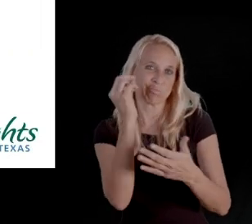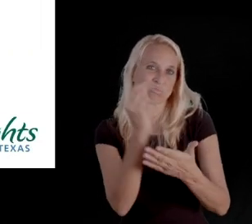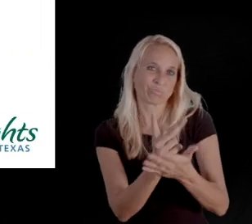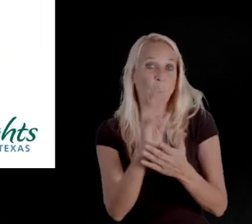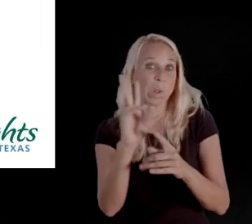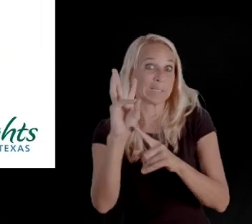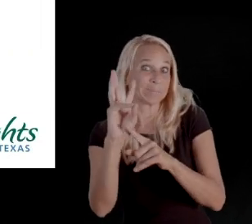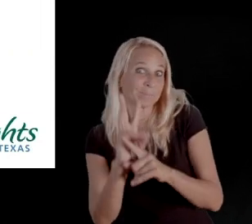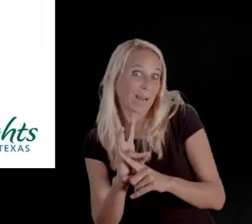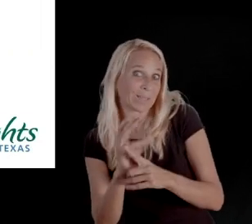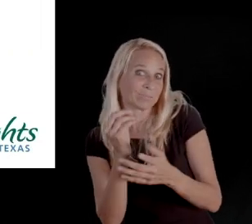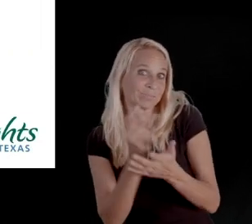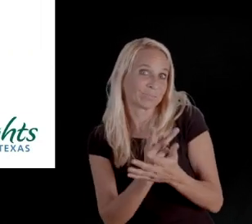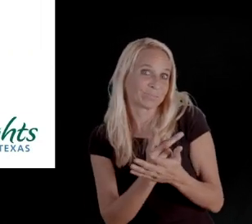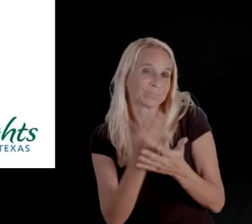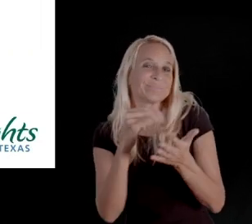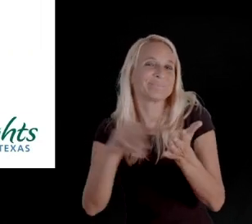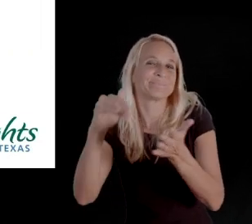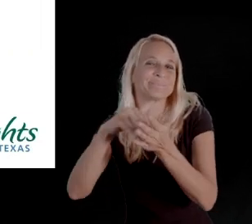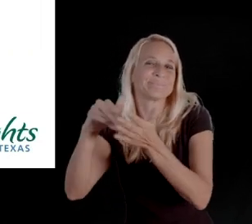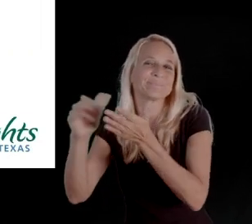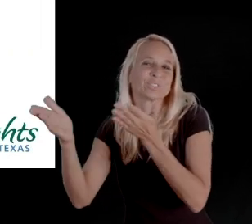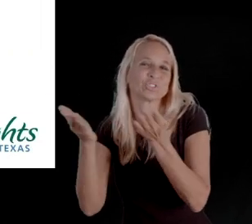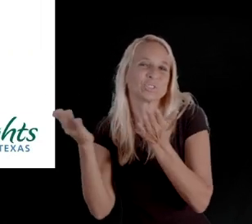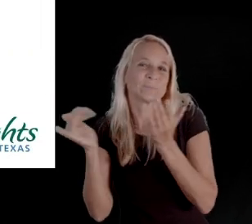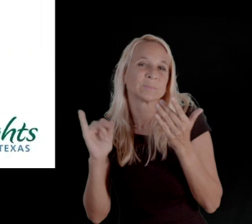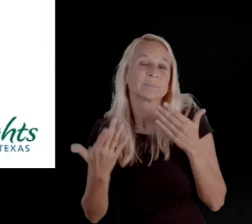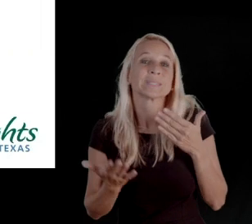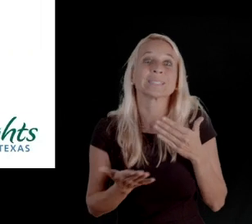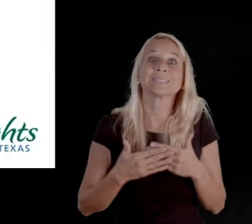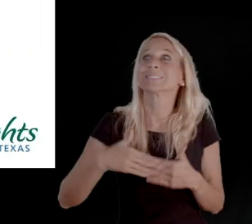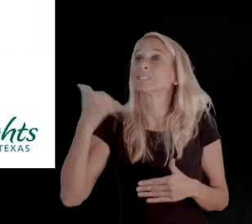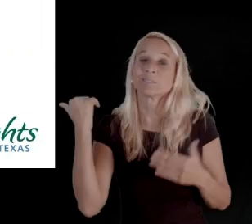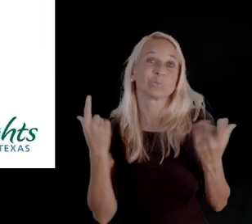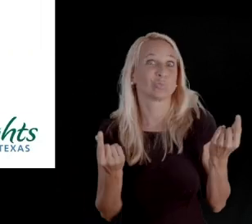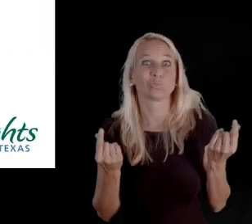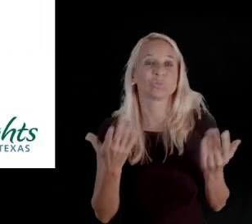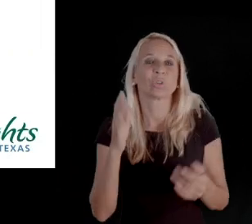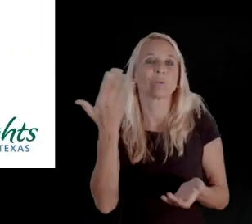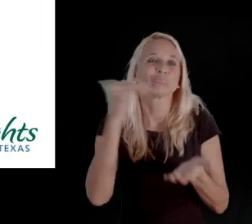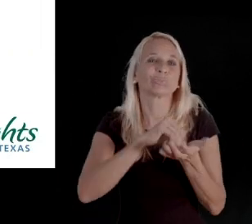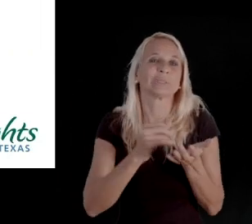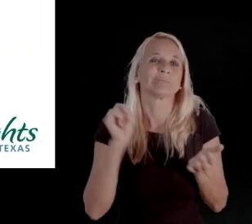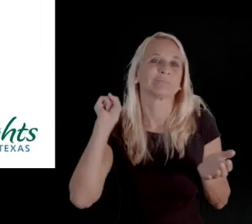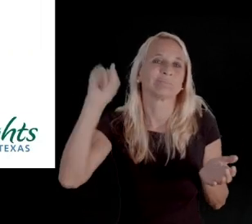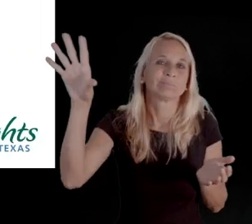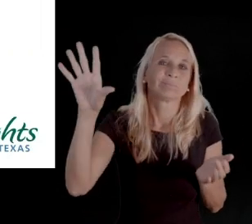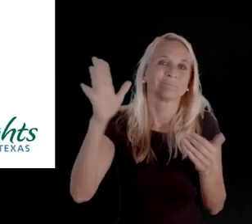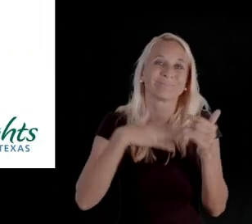authorization, it's a recurring service. The easiest thing might be to resubmit. Although you have the appeal,